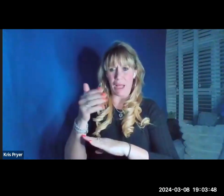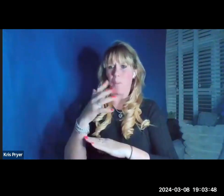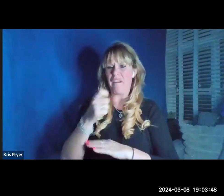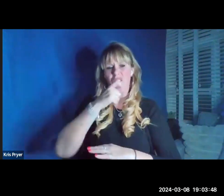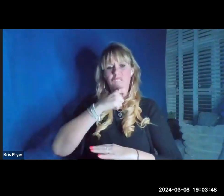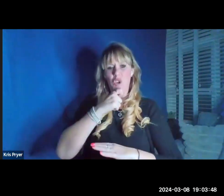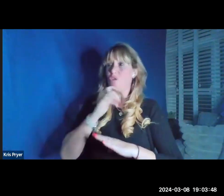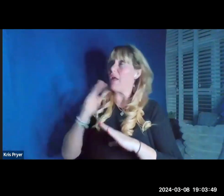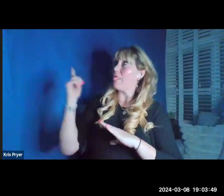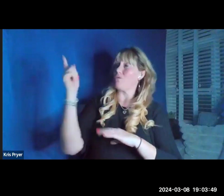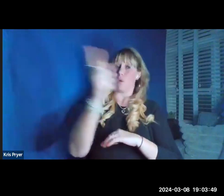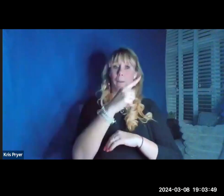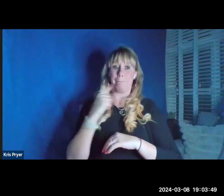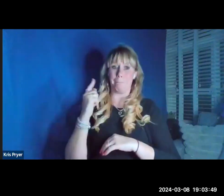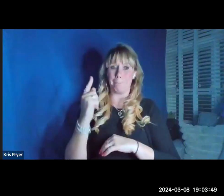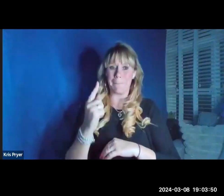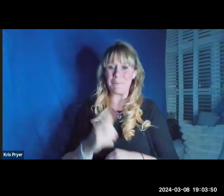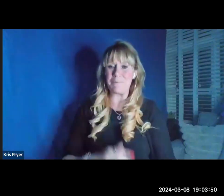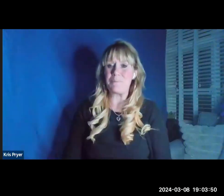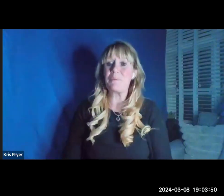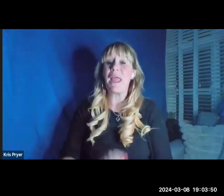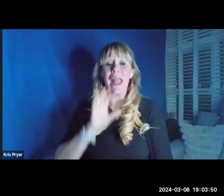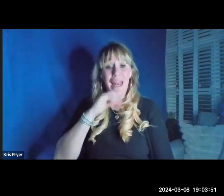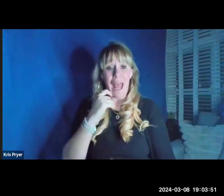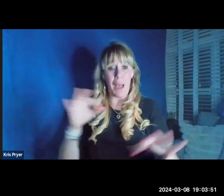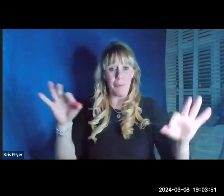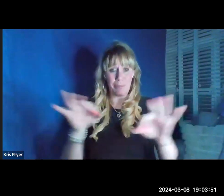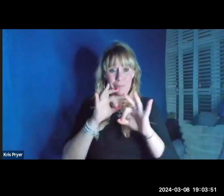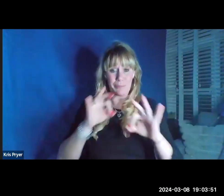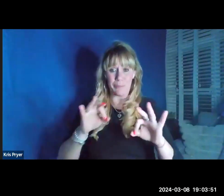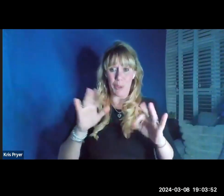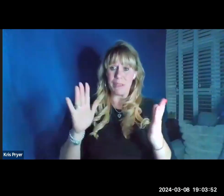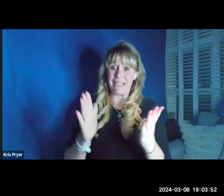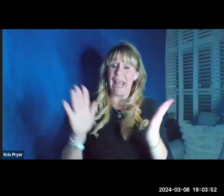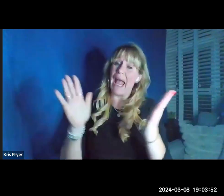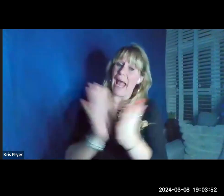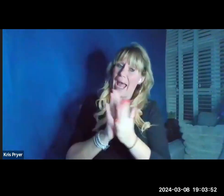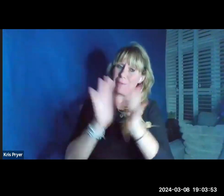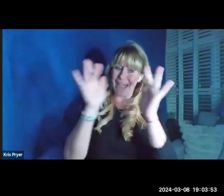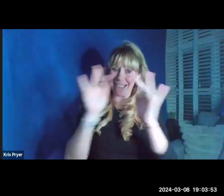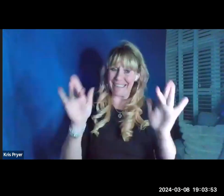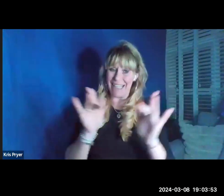and I am going to bring you some music. Happy International Women's Day.